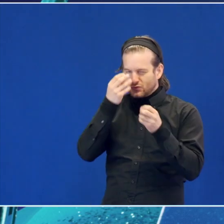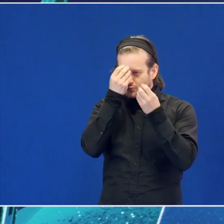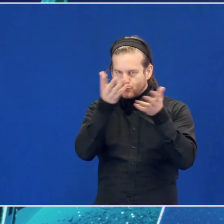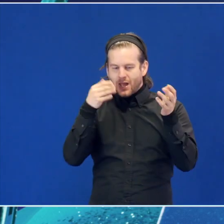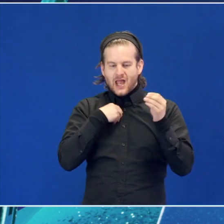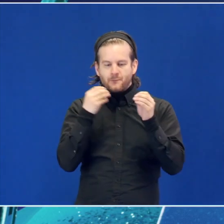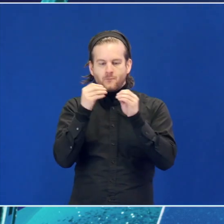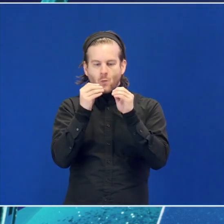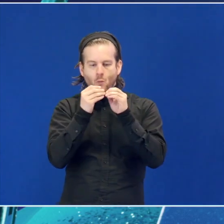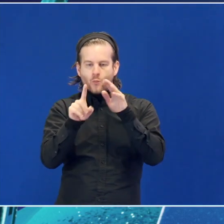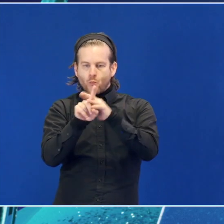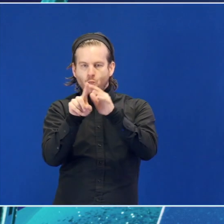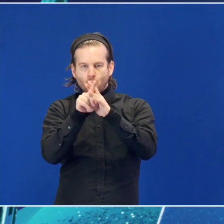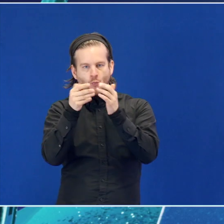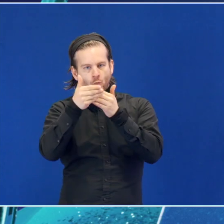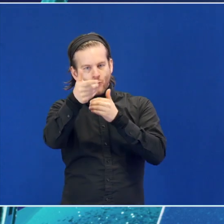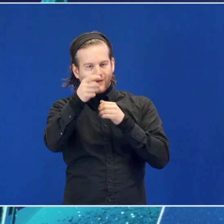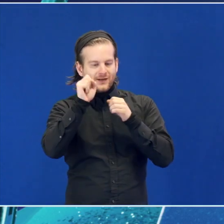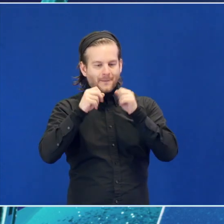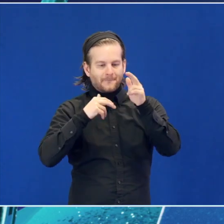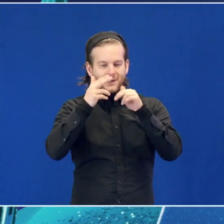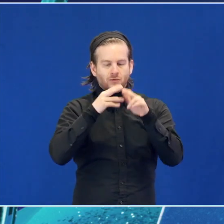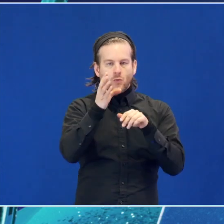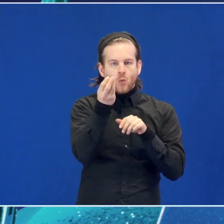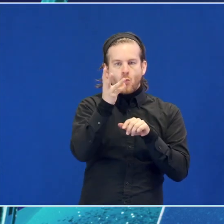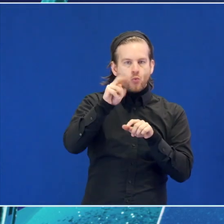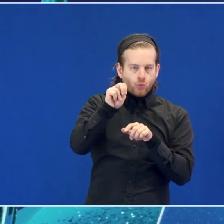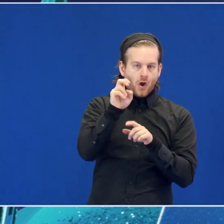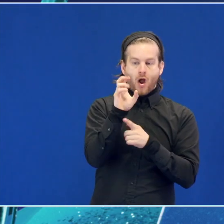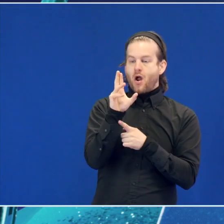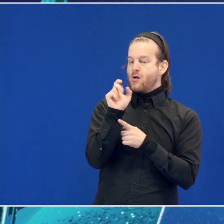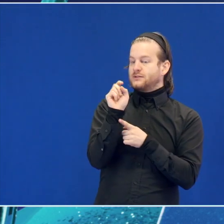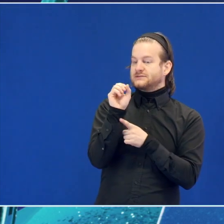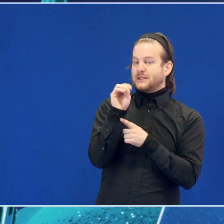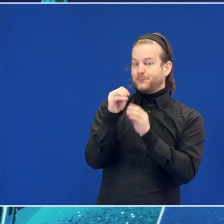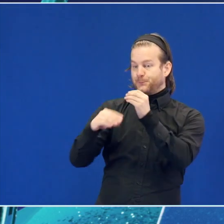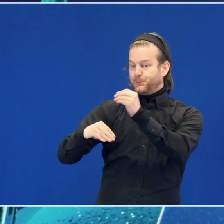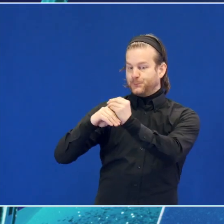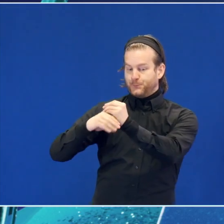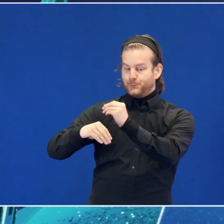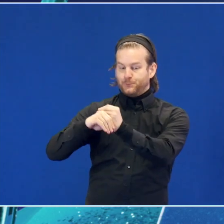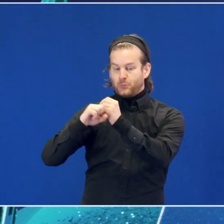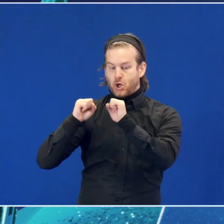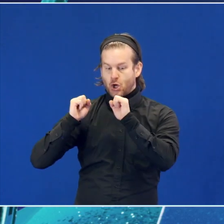So by default, the scanner will assign issues that it creates,